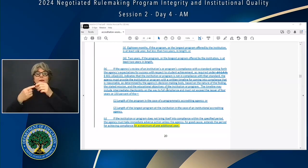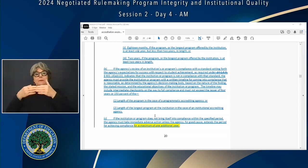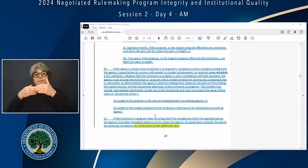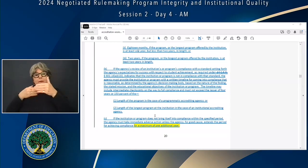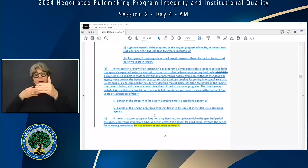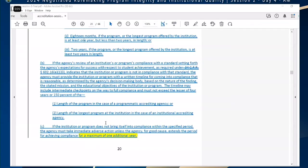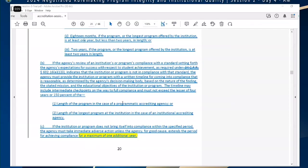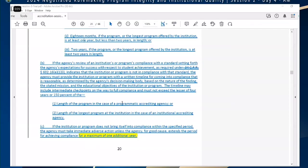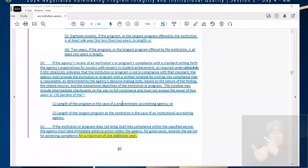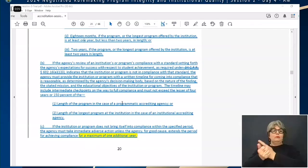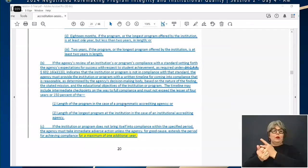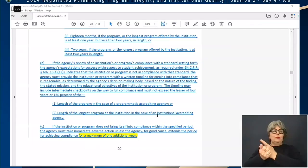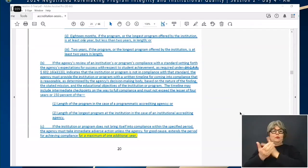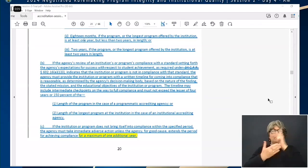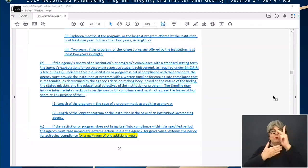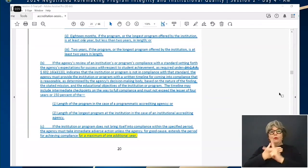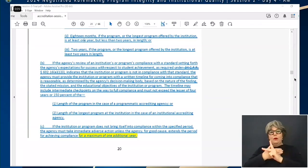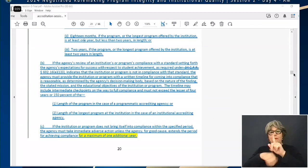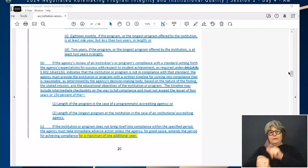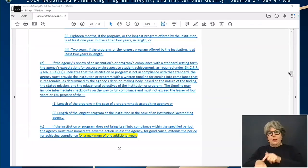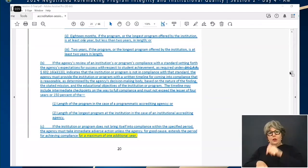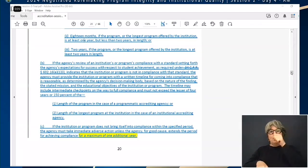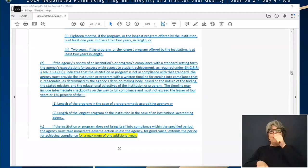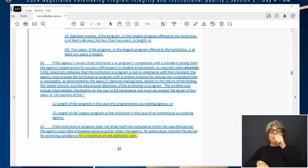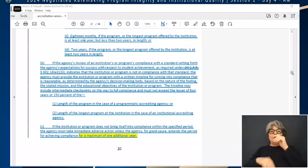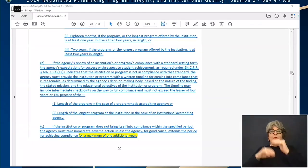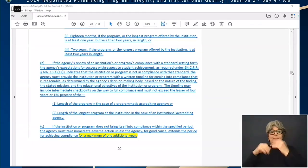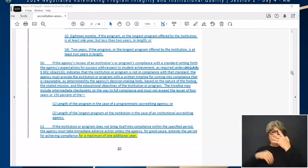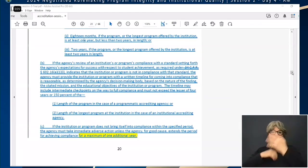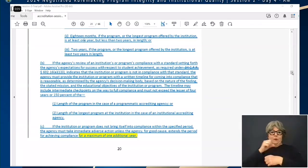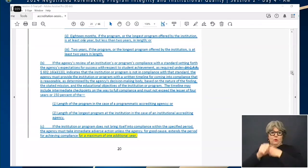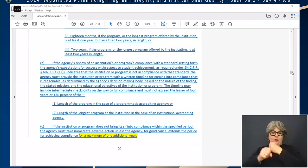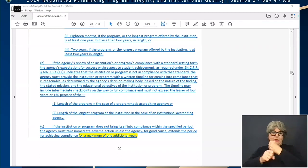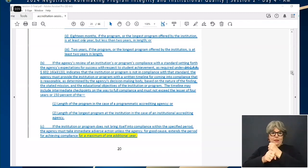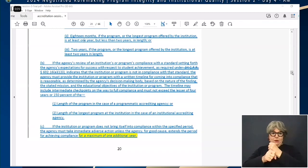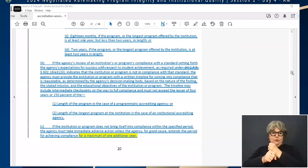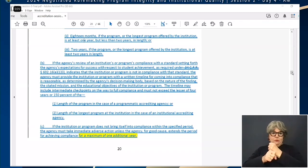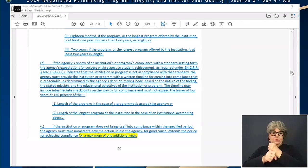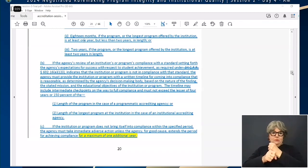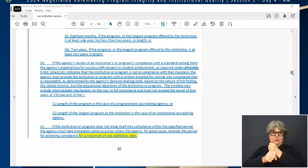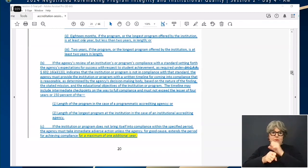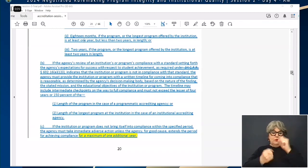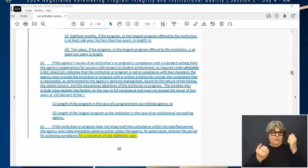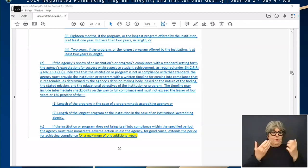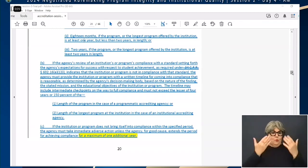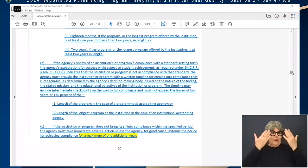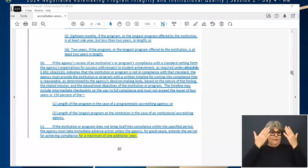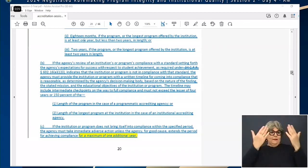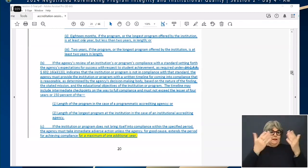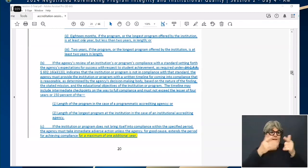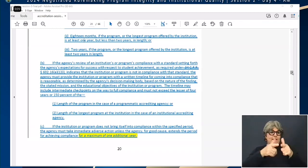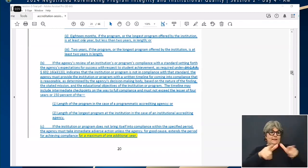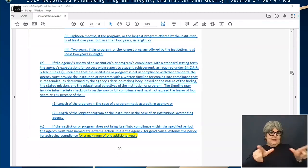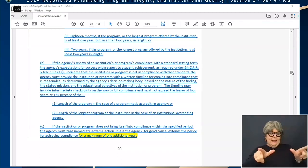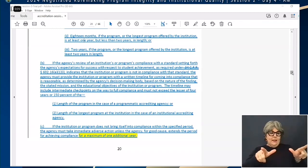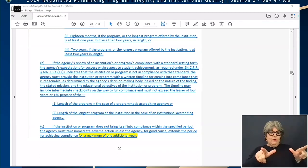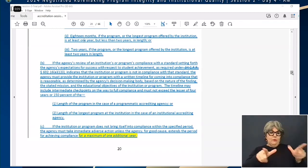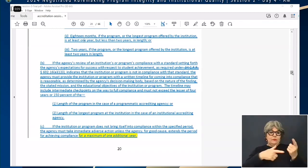much longer by design than four years. And so, my recommendation is that this language should just strike the lesser of